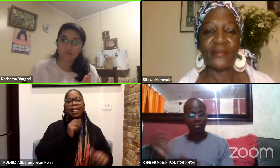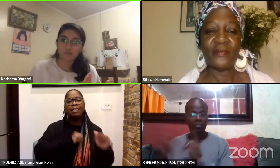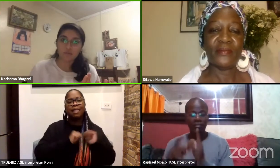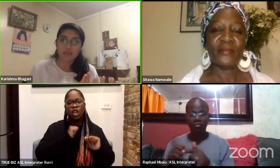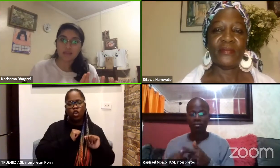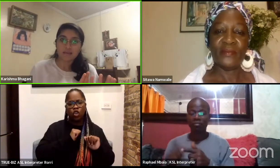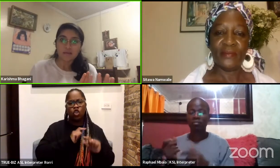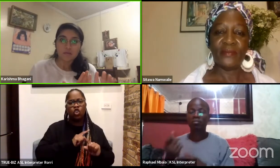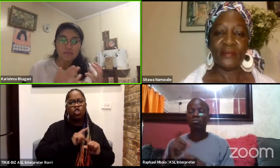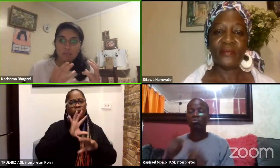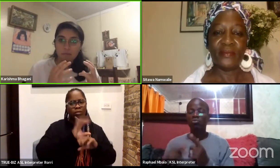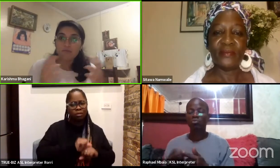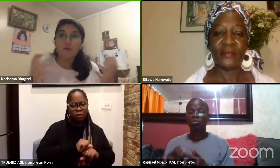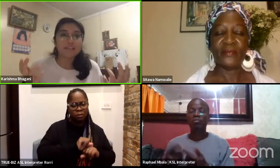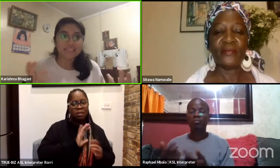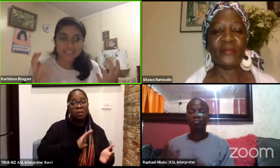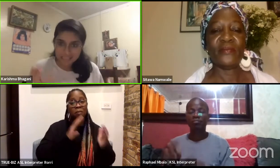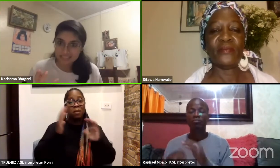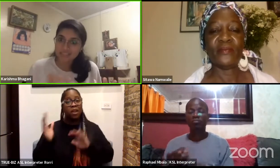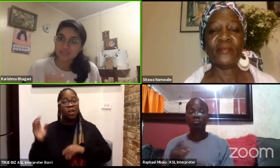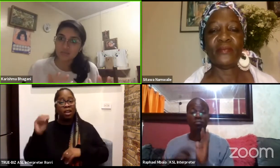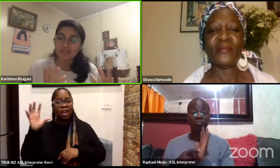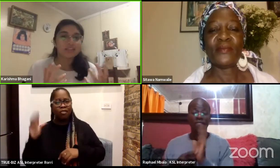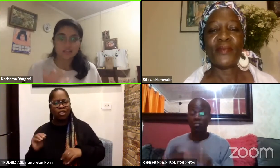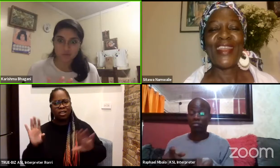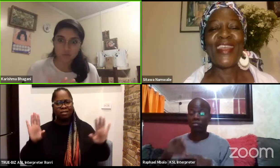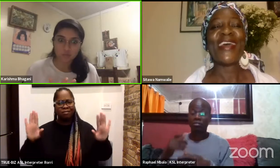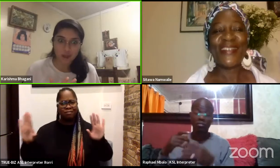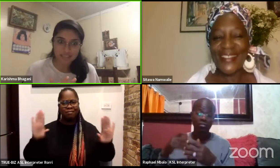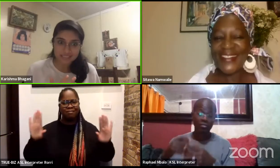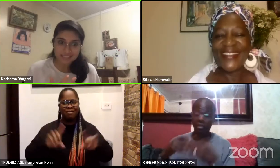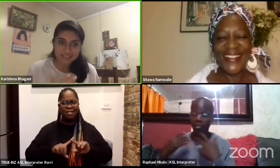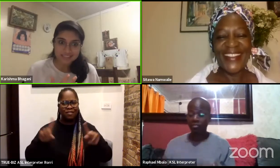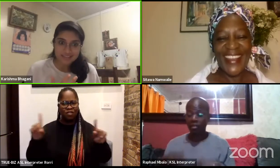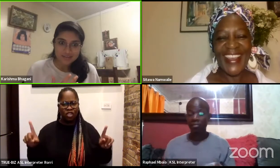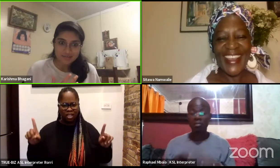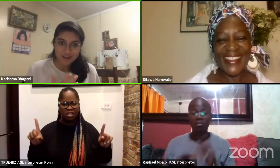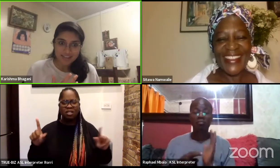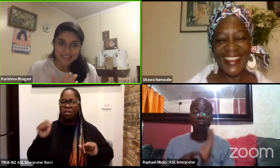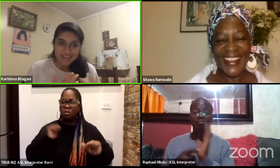from the way the performance exists within these ritual practices, right?